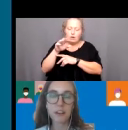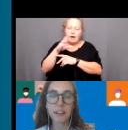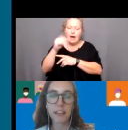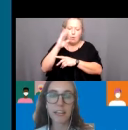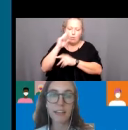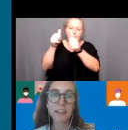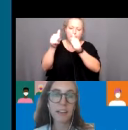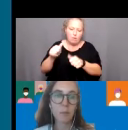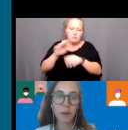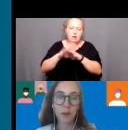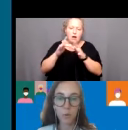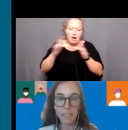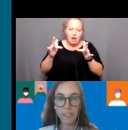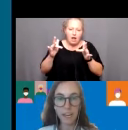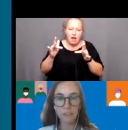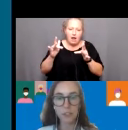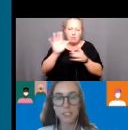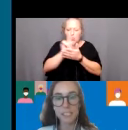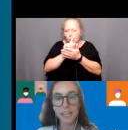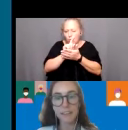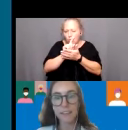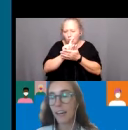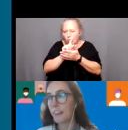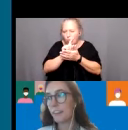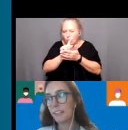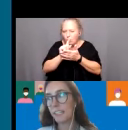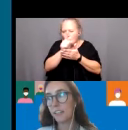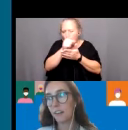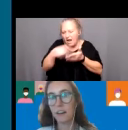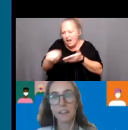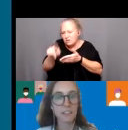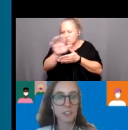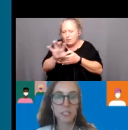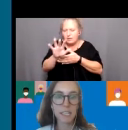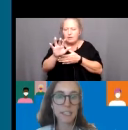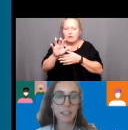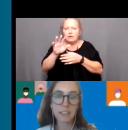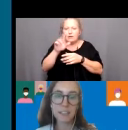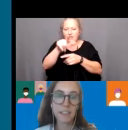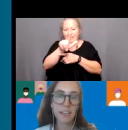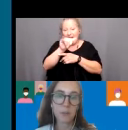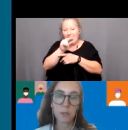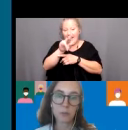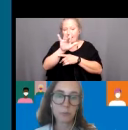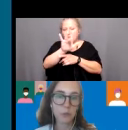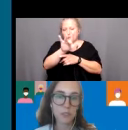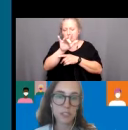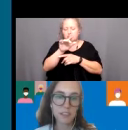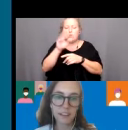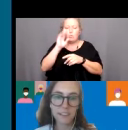online about a week after today at the link on the screen here, and we will